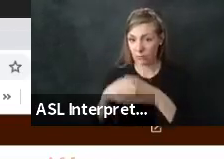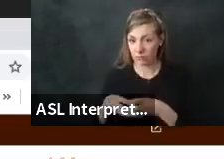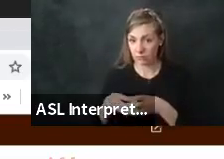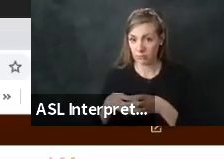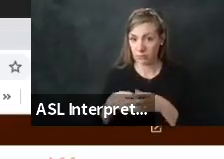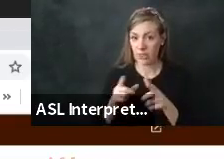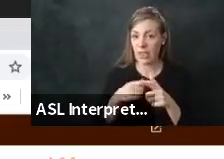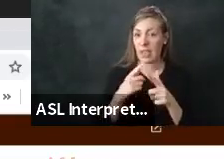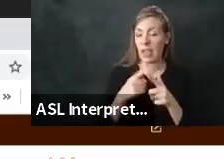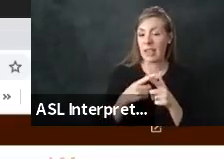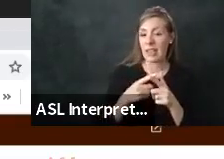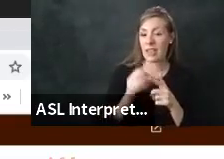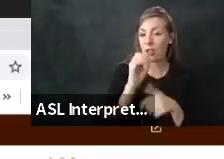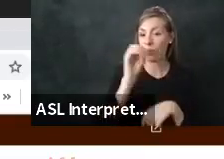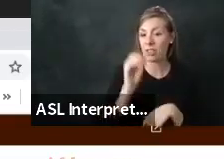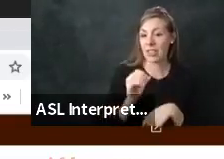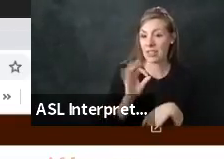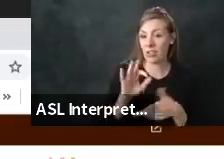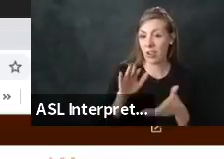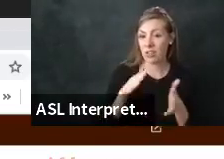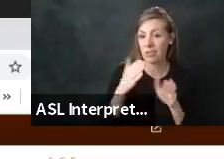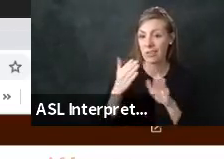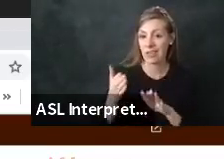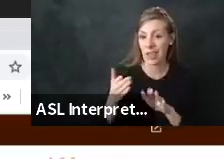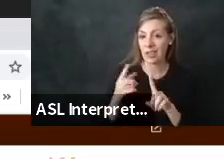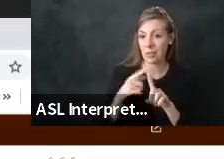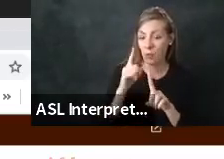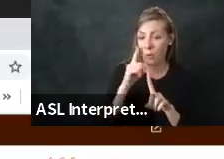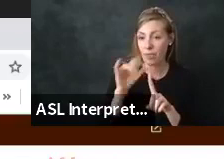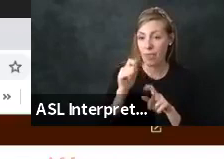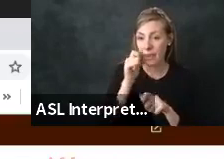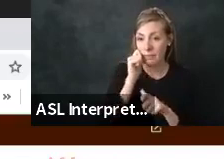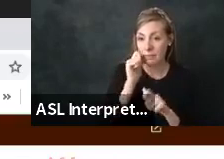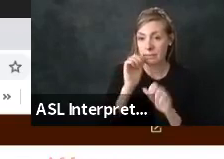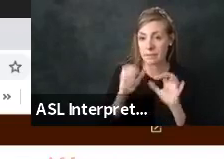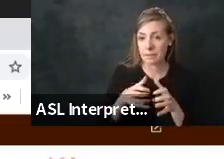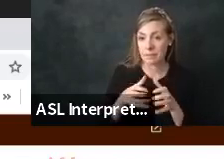relative proportion of death over all time in proportion of hospitalization.